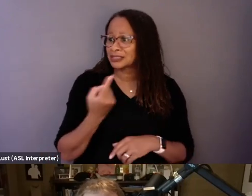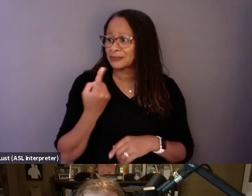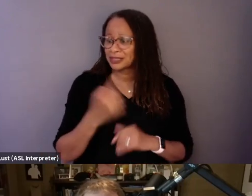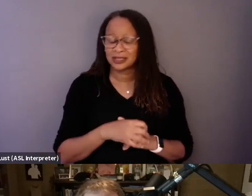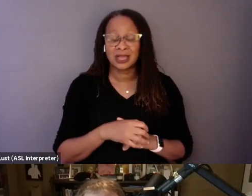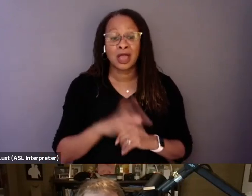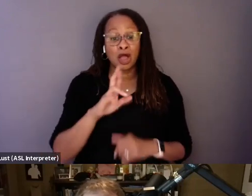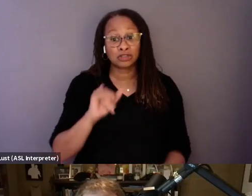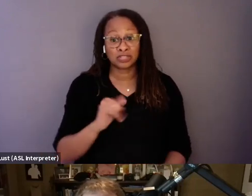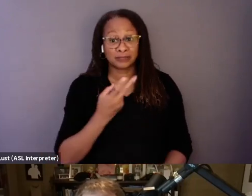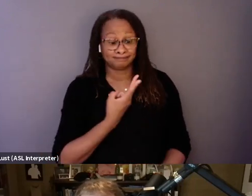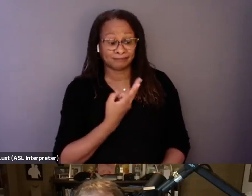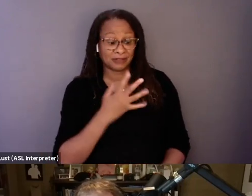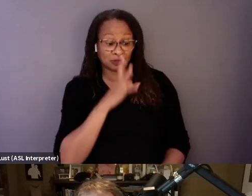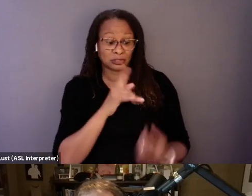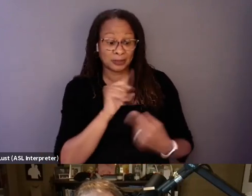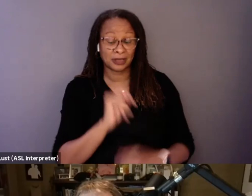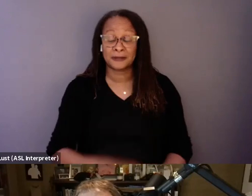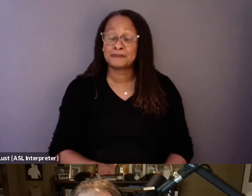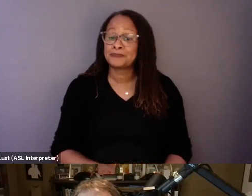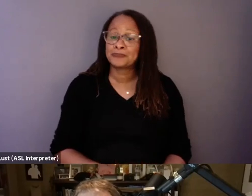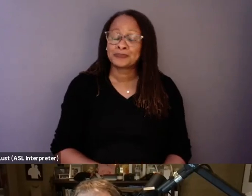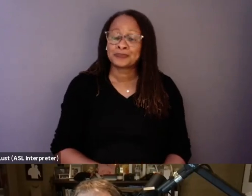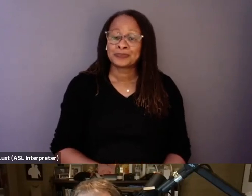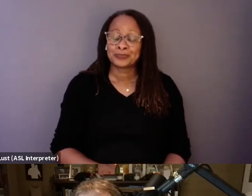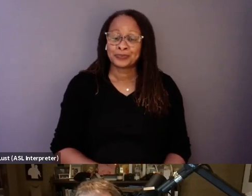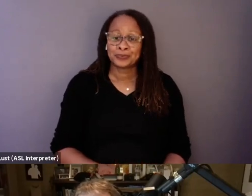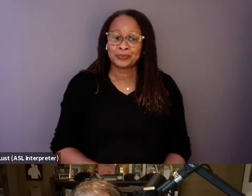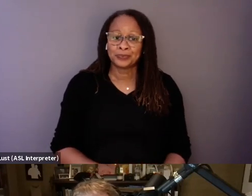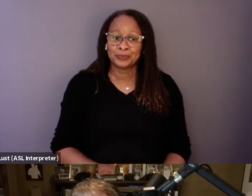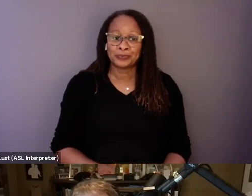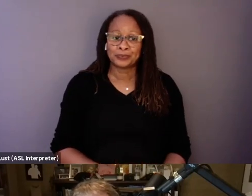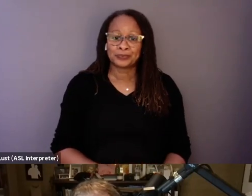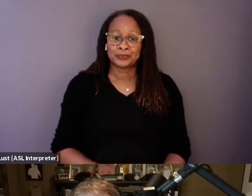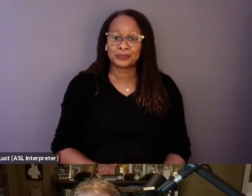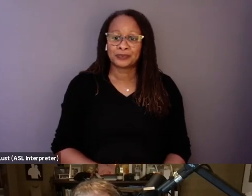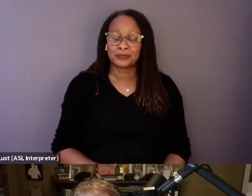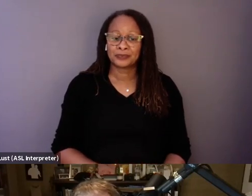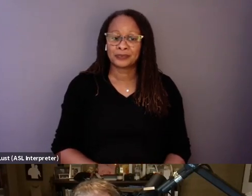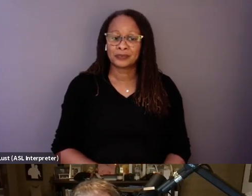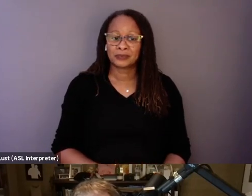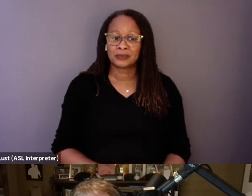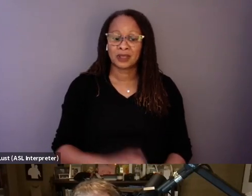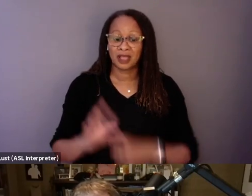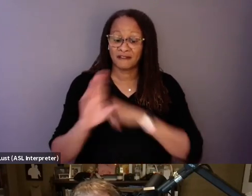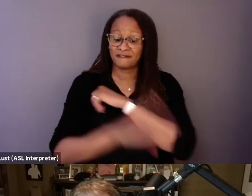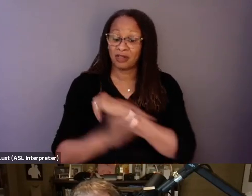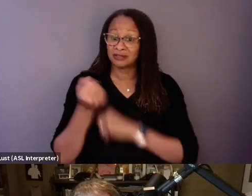you and I have talked about this, how and the film brings it to life, which is that in fall 1978,